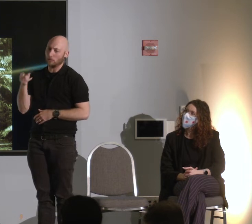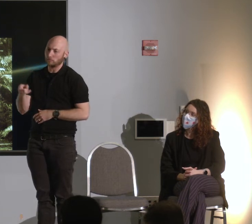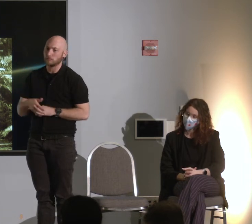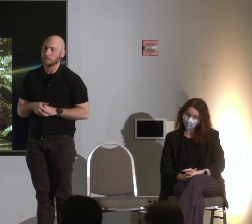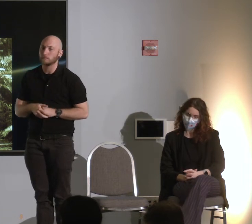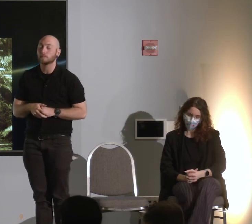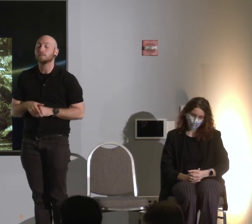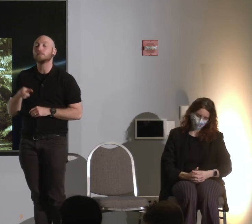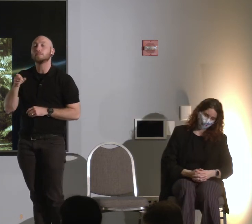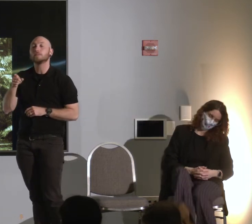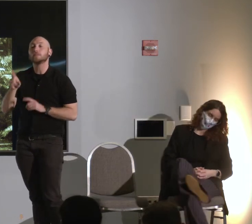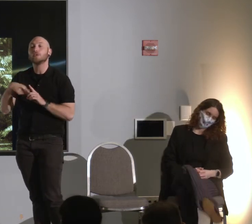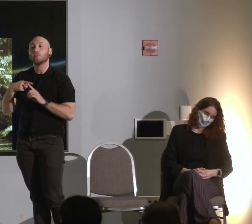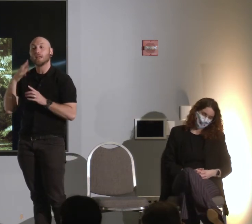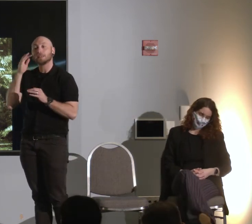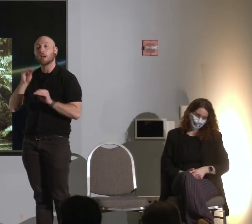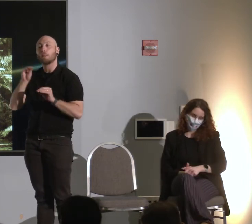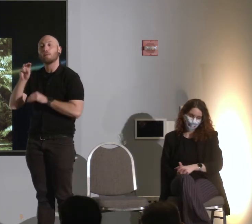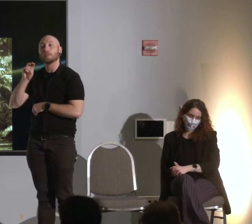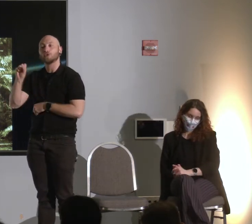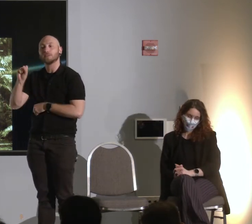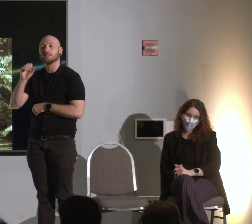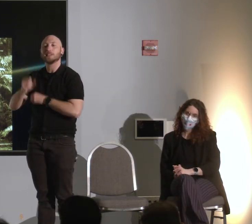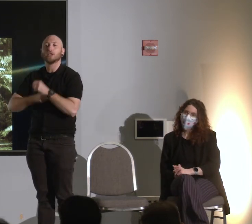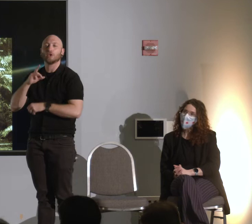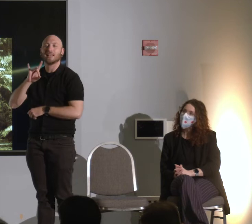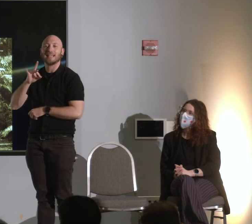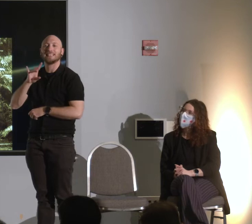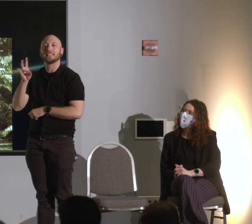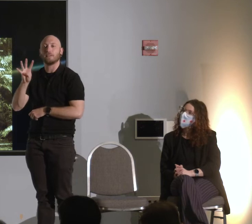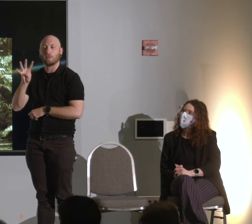After Richardson moved to Massachusetts in 1874 to supervise the construction of